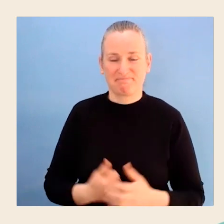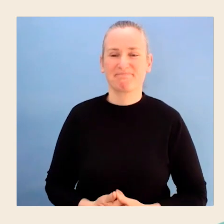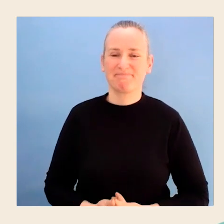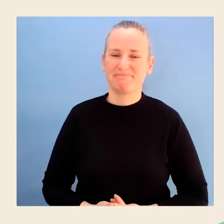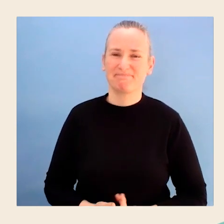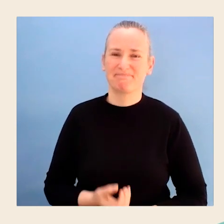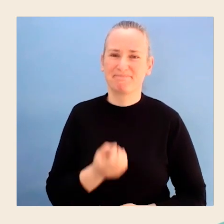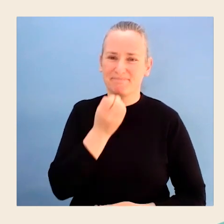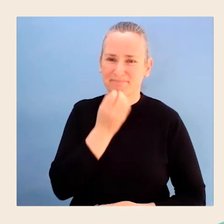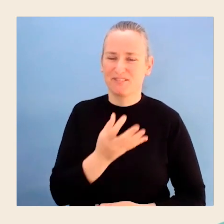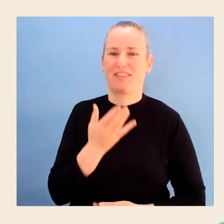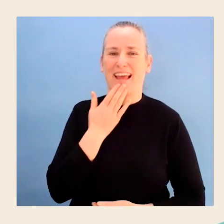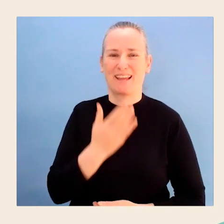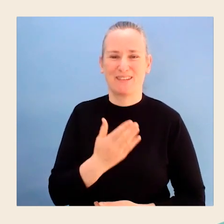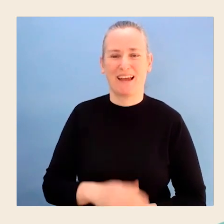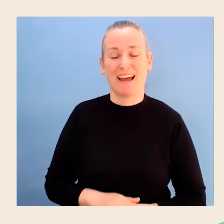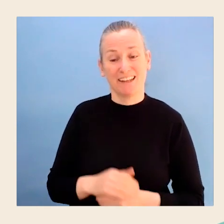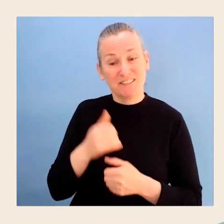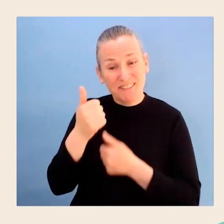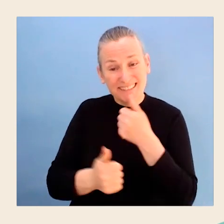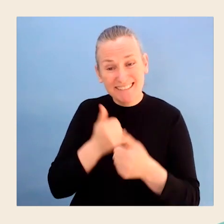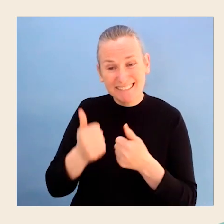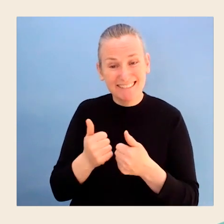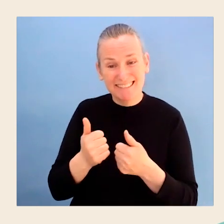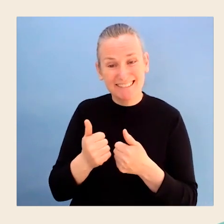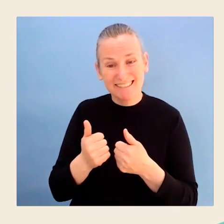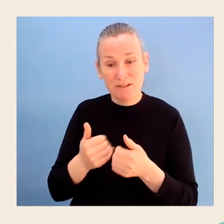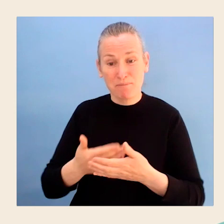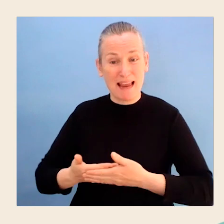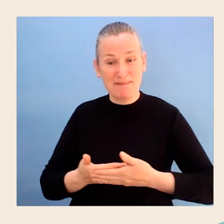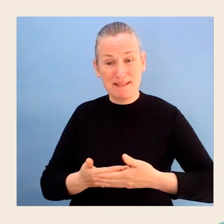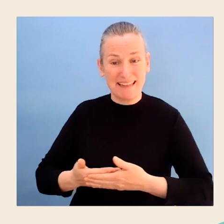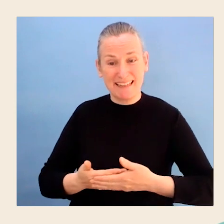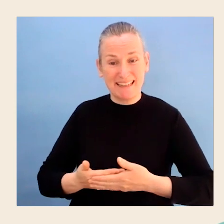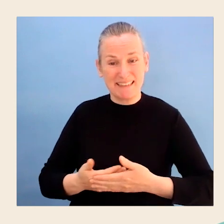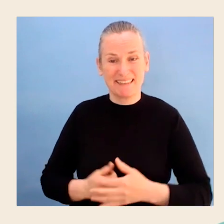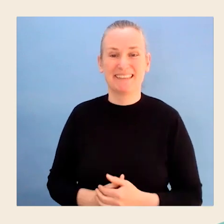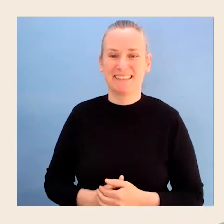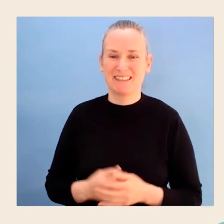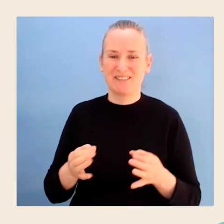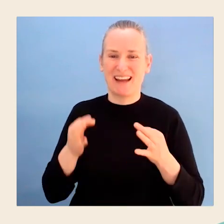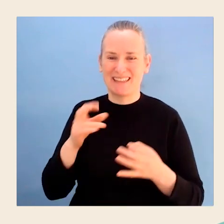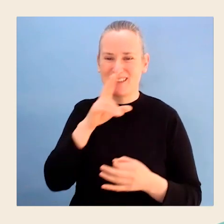That's wonderful, thank you. And congratulations on your baby. Thank you. That's great news.